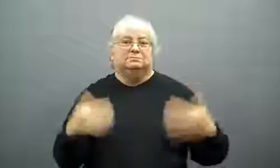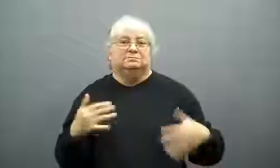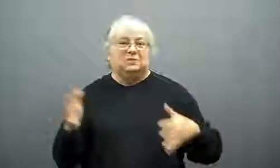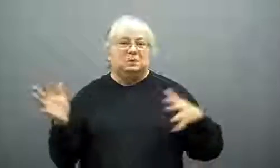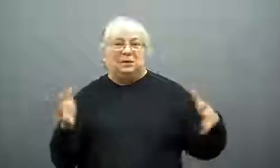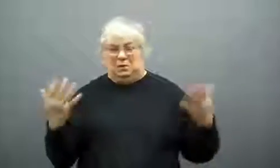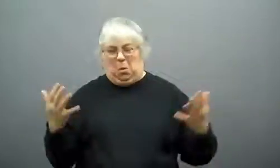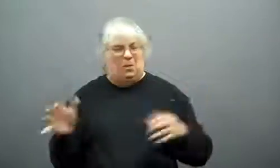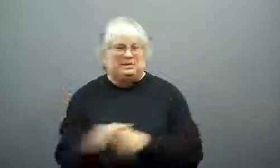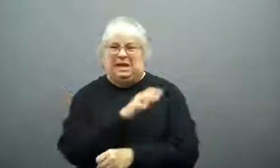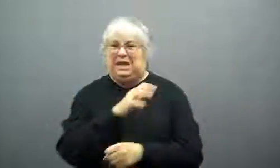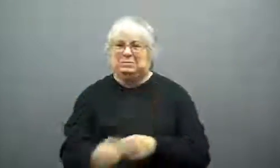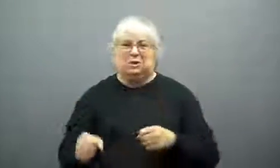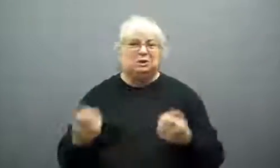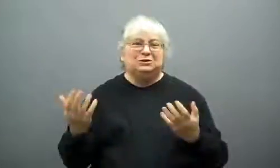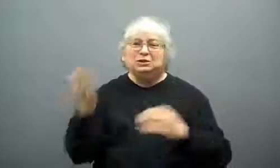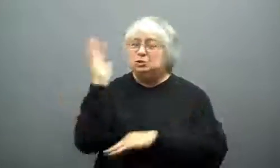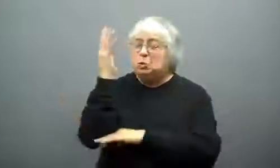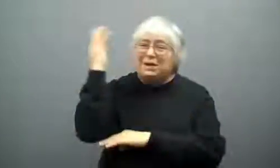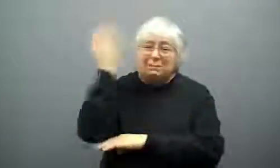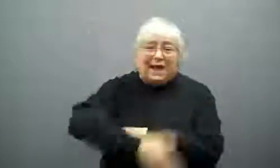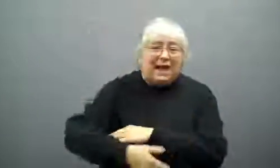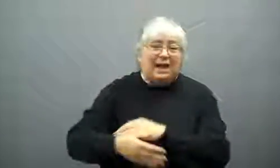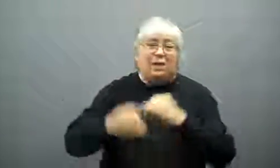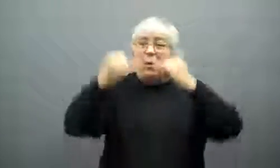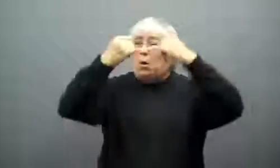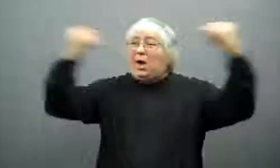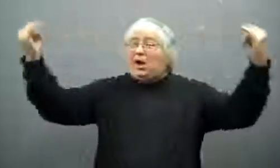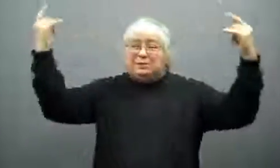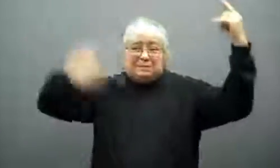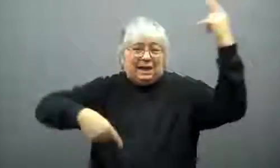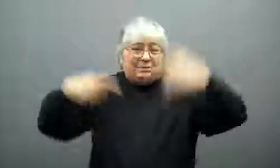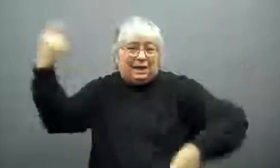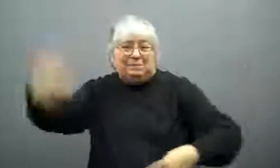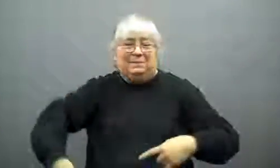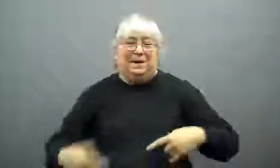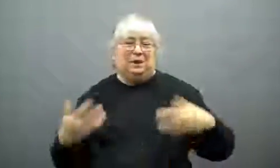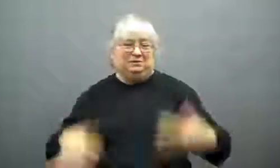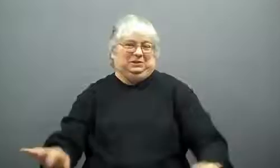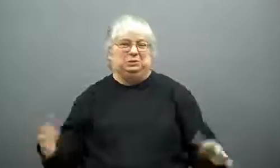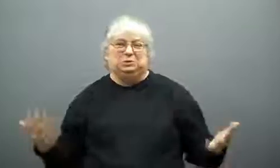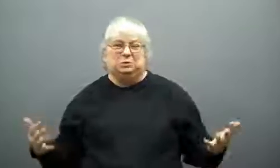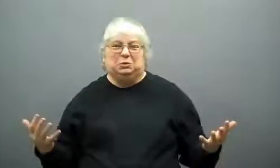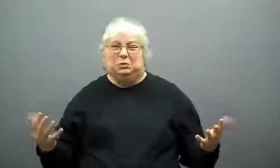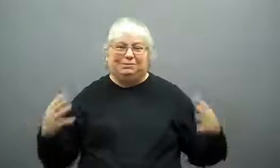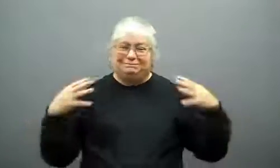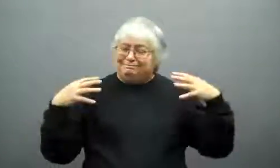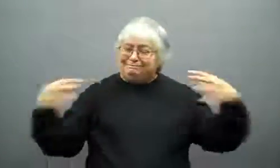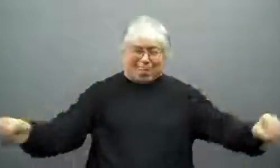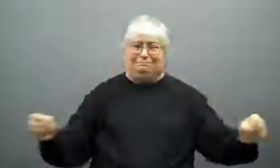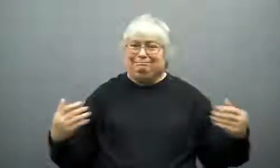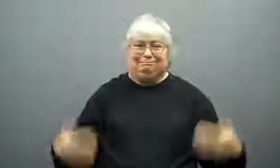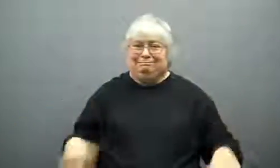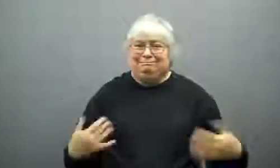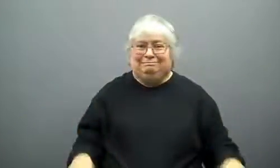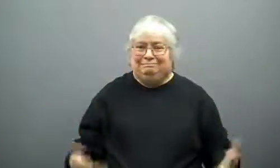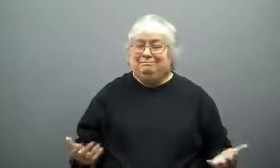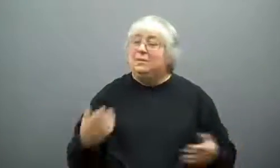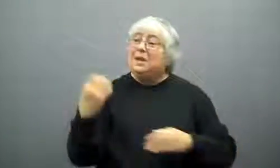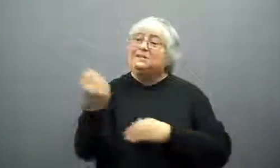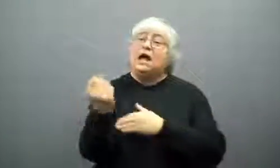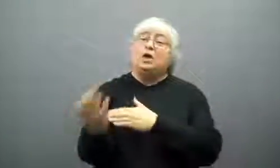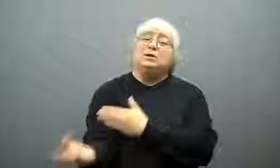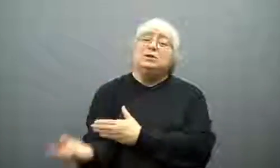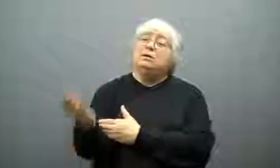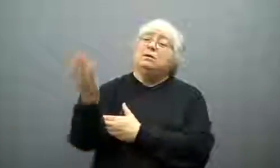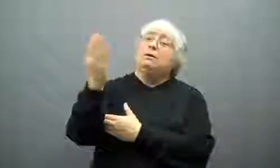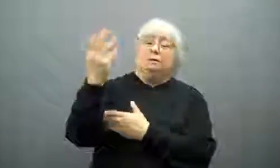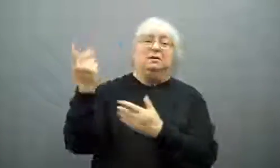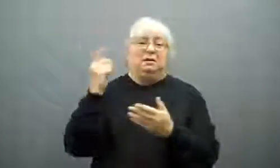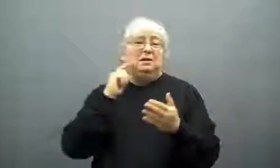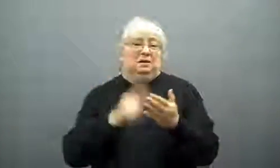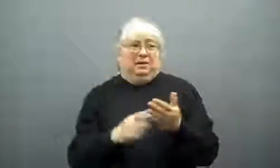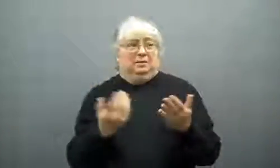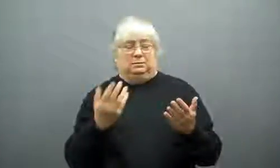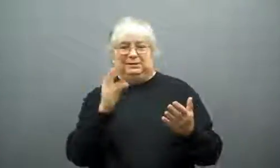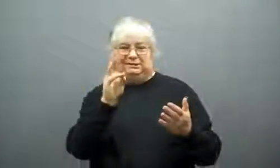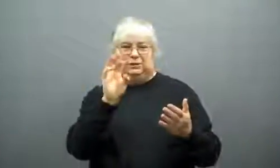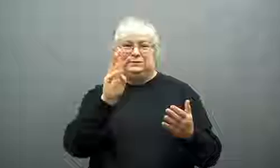The winds caused a lot of damage, downing trees and power lines.